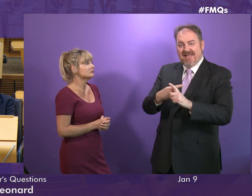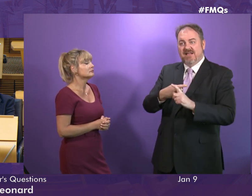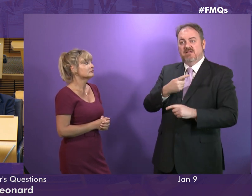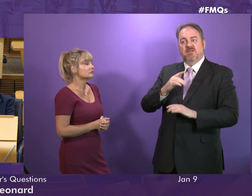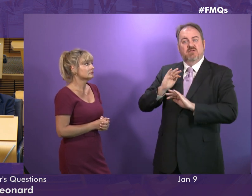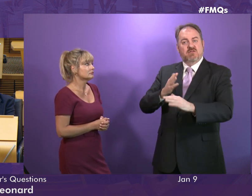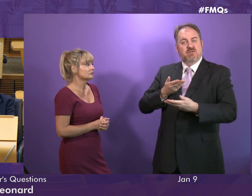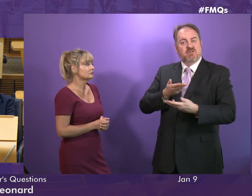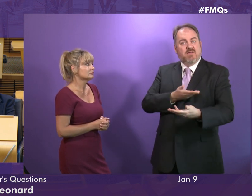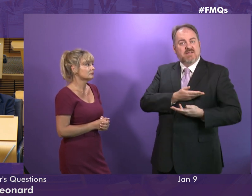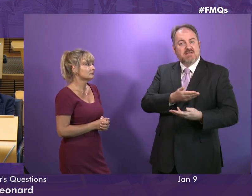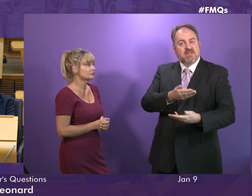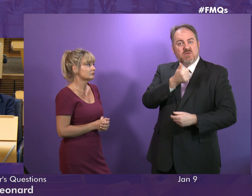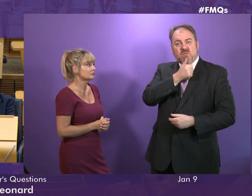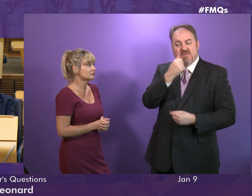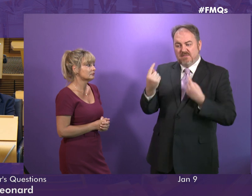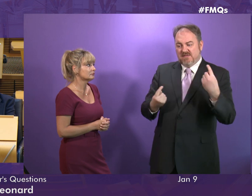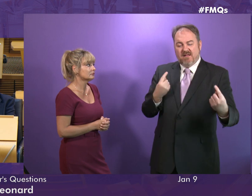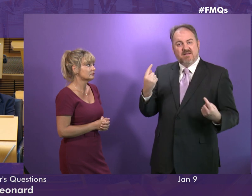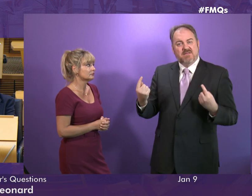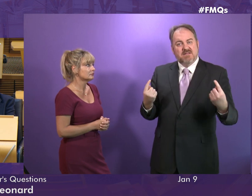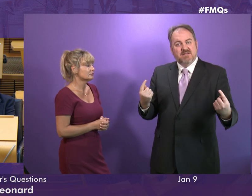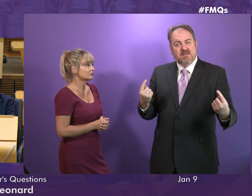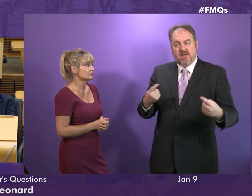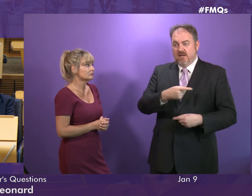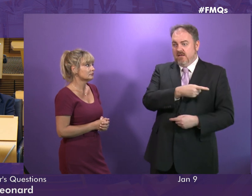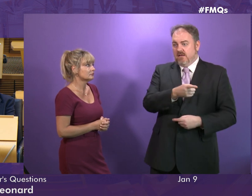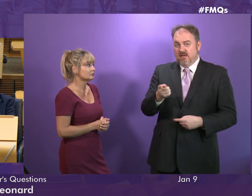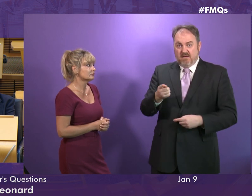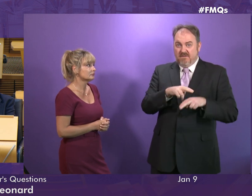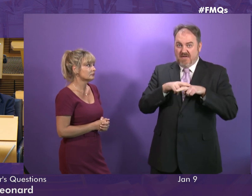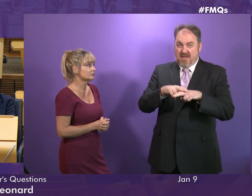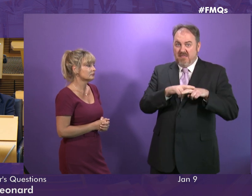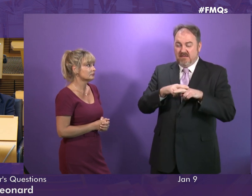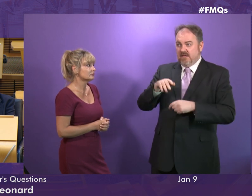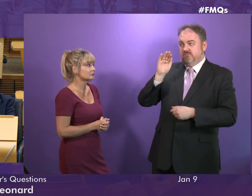Care users and their families are entitled to hold those who are responsible for the